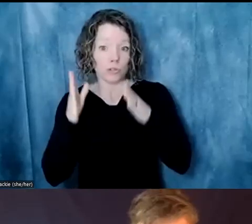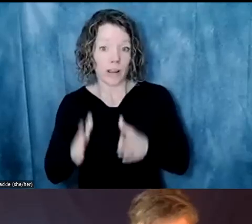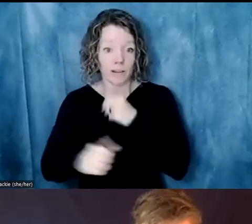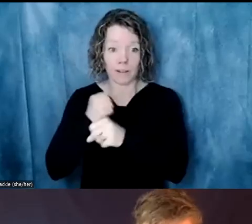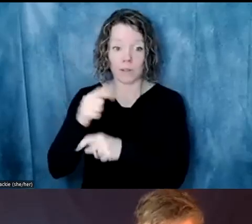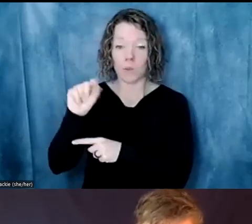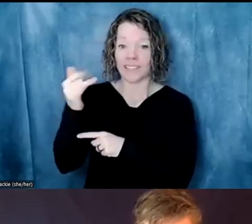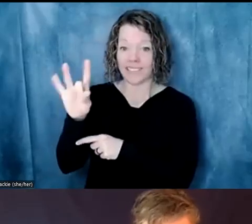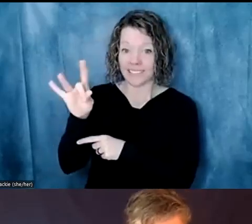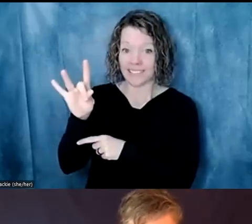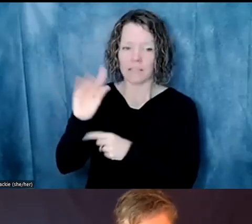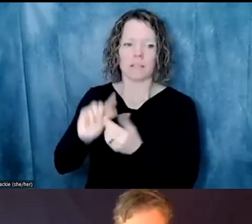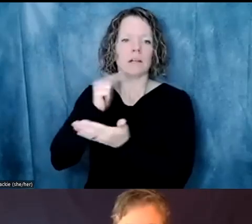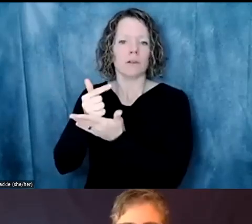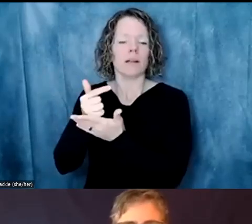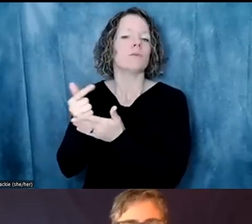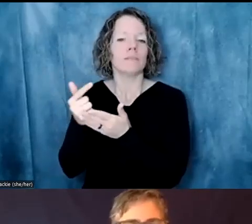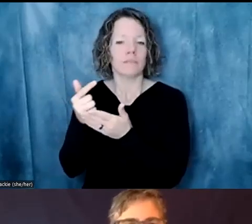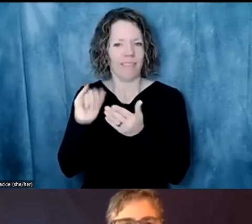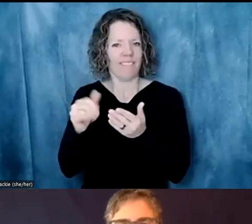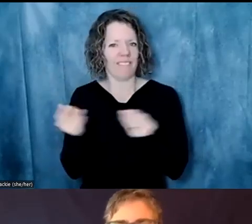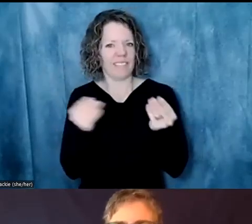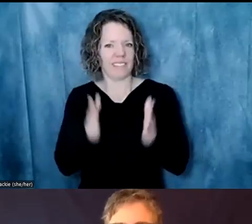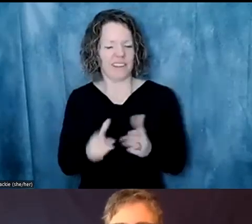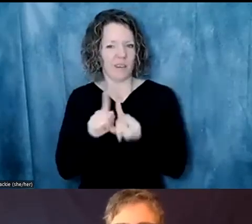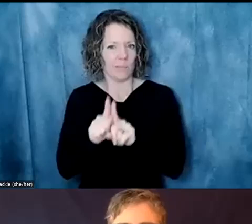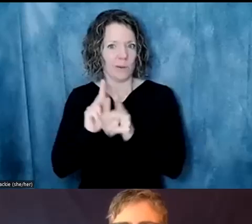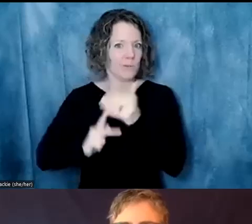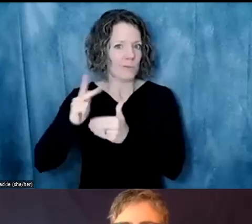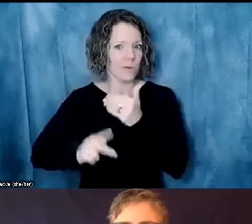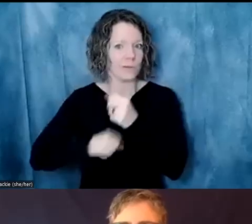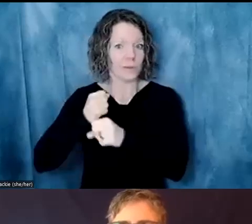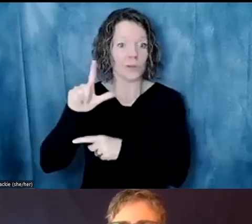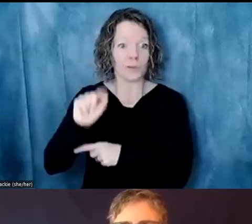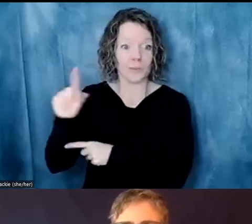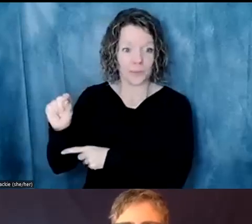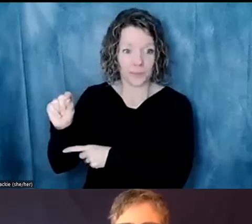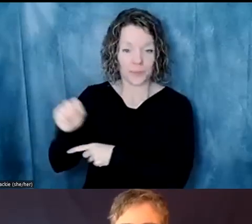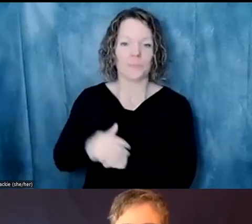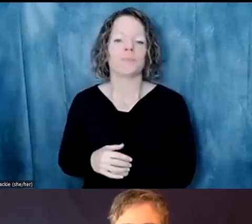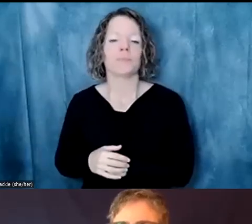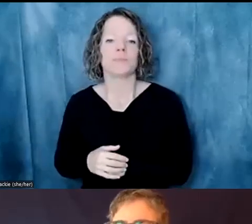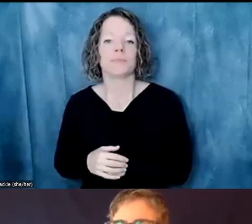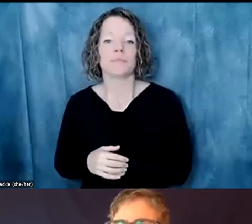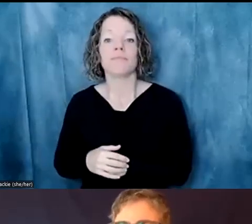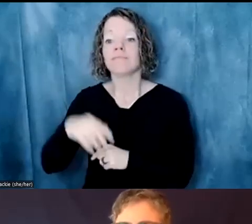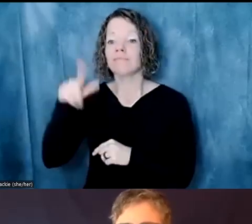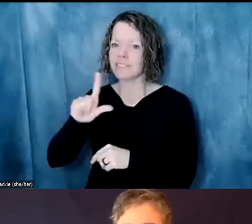the BSAS facilitator mentor program in 2020. His dedication and love for facilitating trainings for